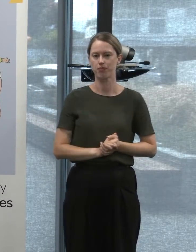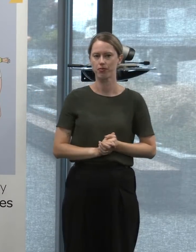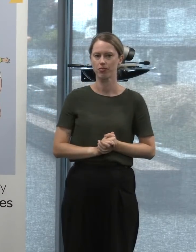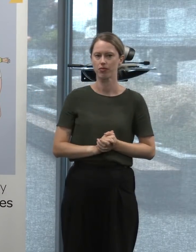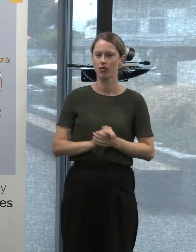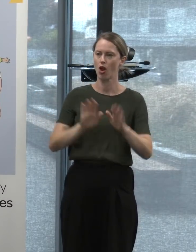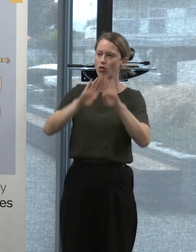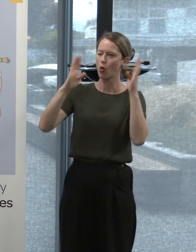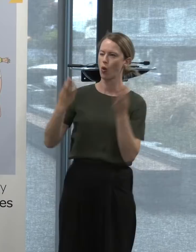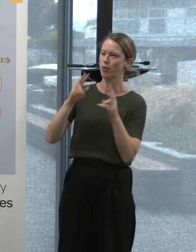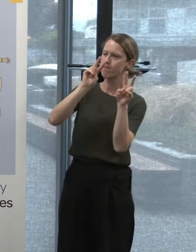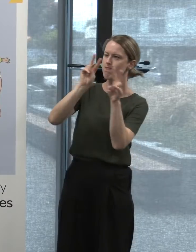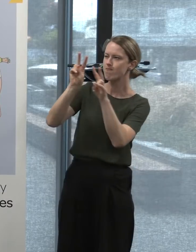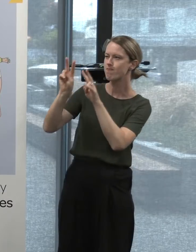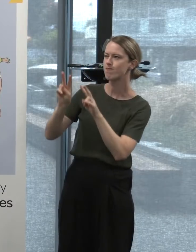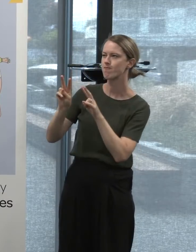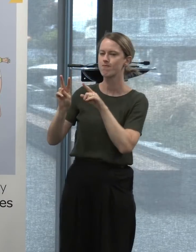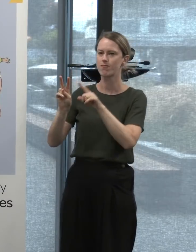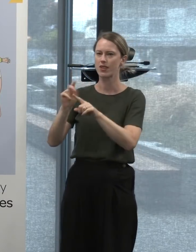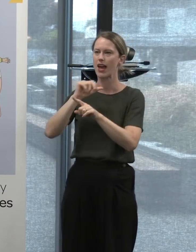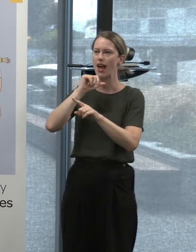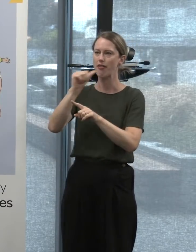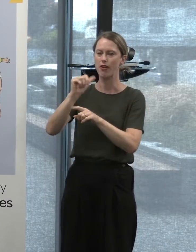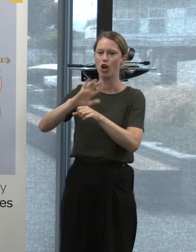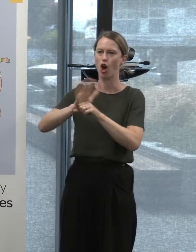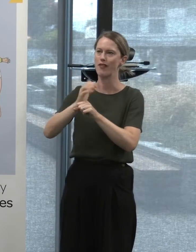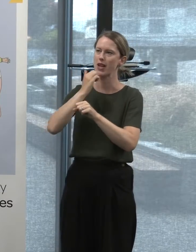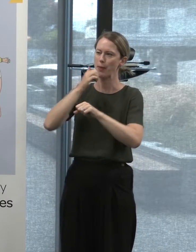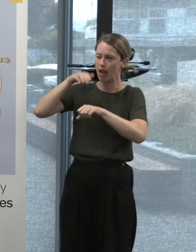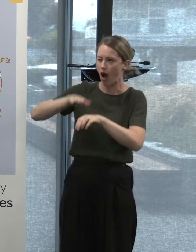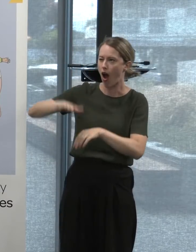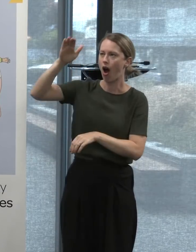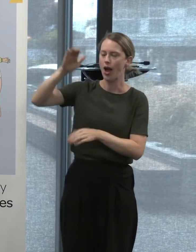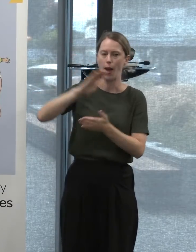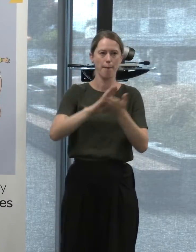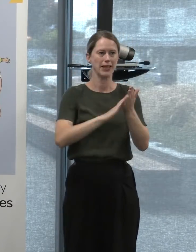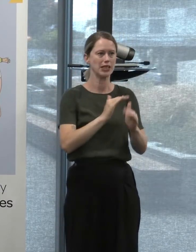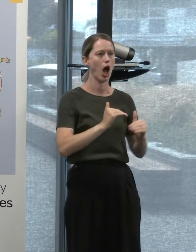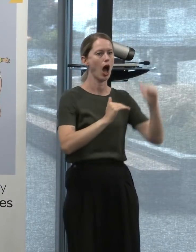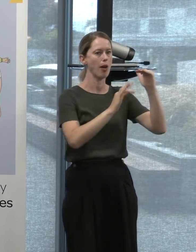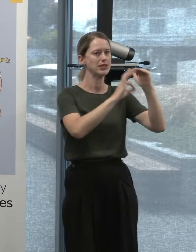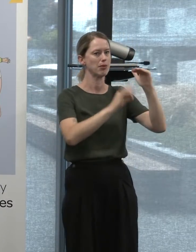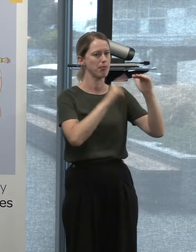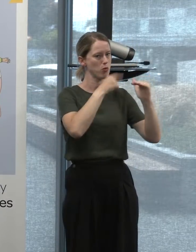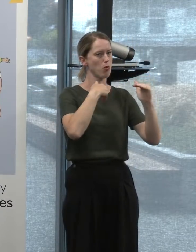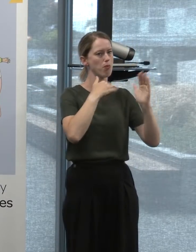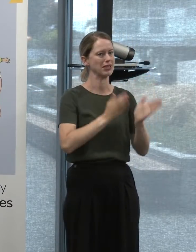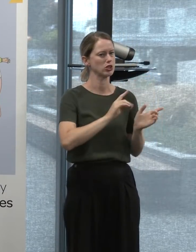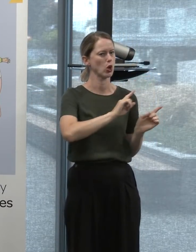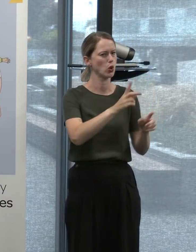and it can also possibly reduce the spread of Omicron.